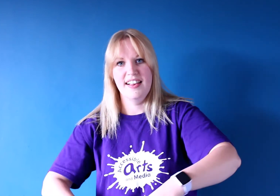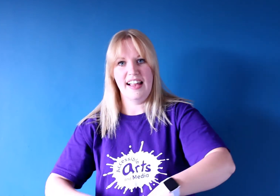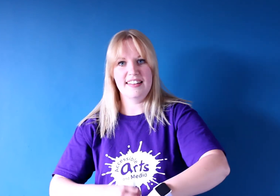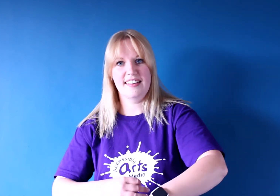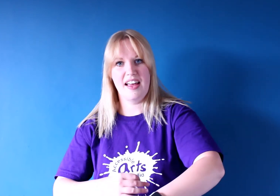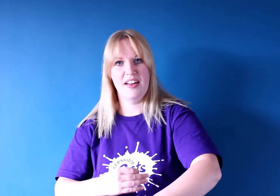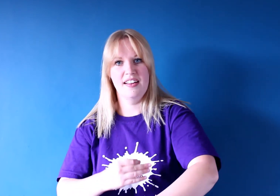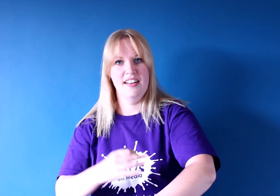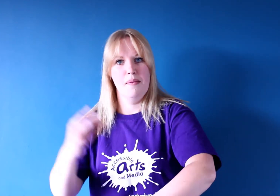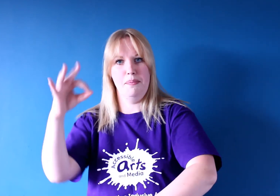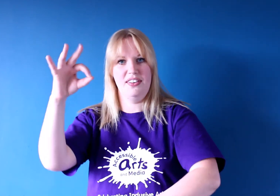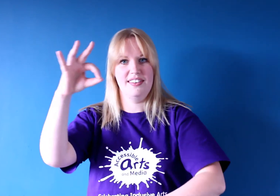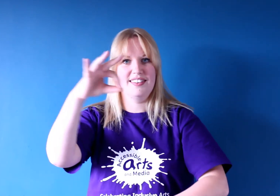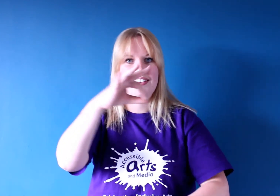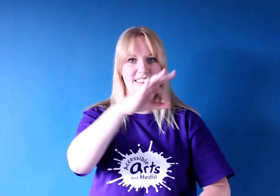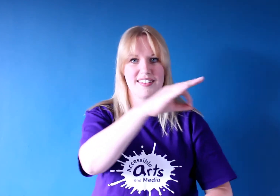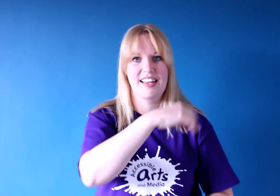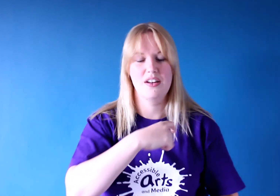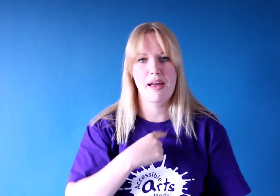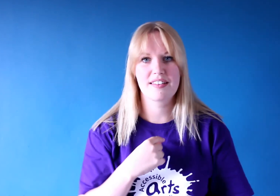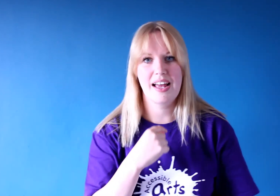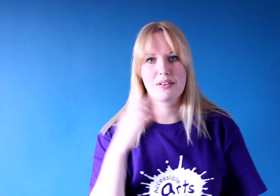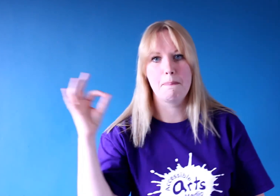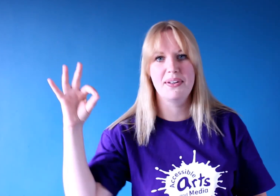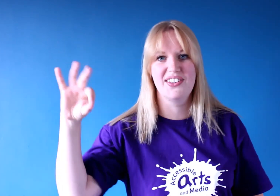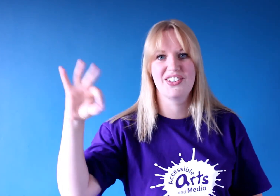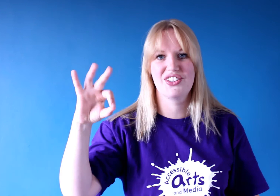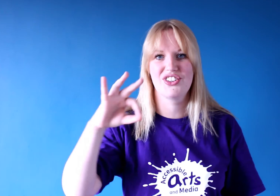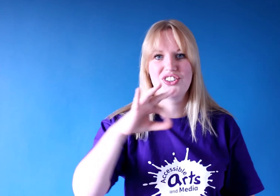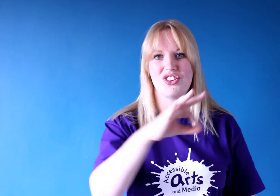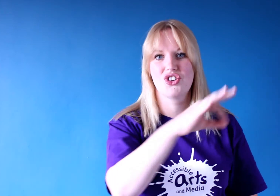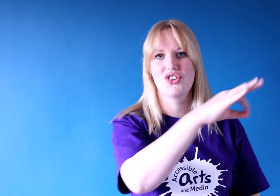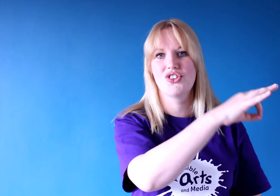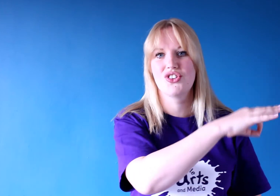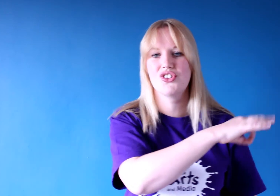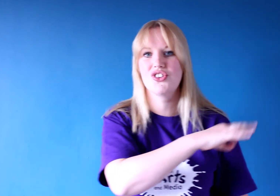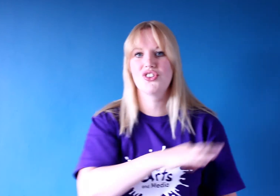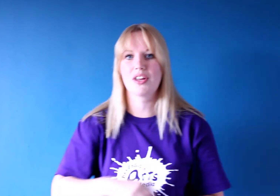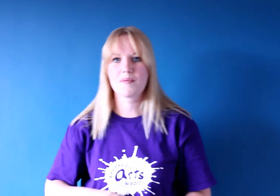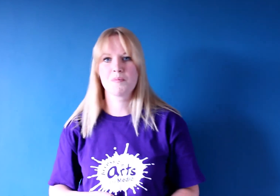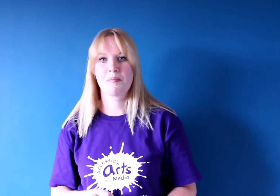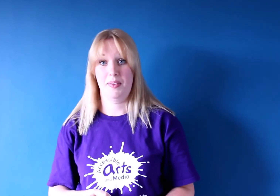That’s it. Bbbzzz. Can you make the sound? Bzzz.